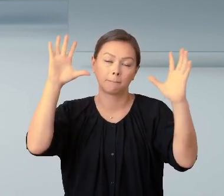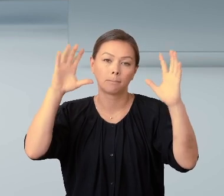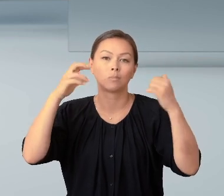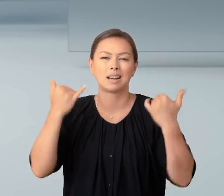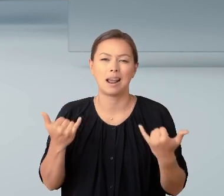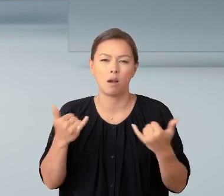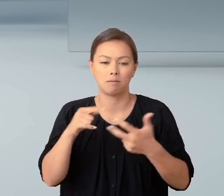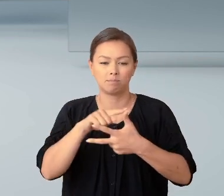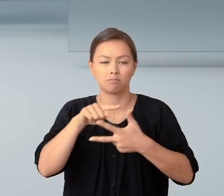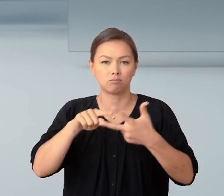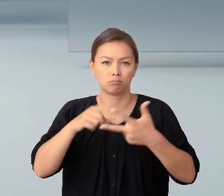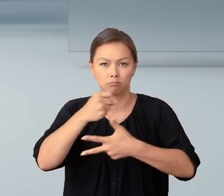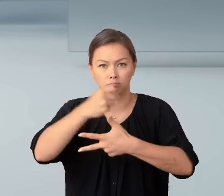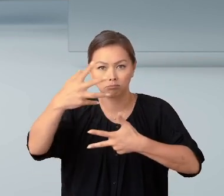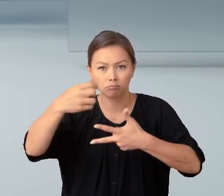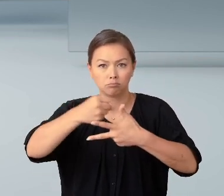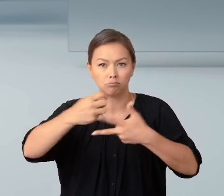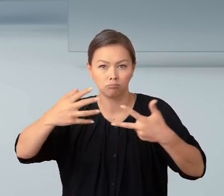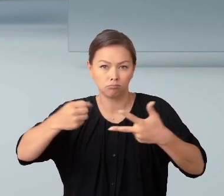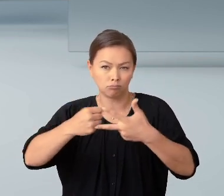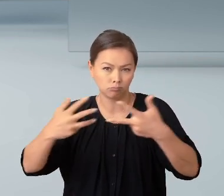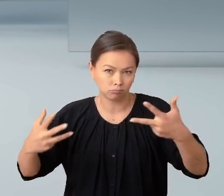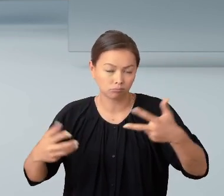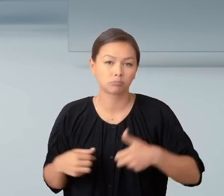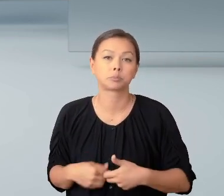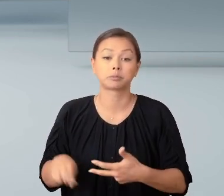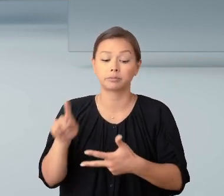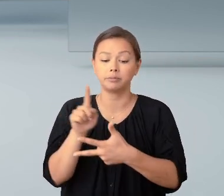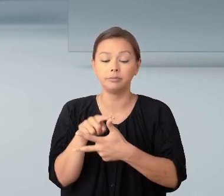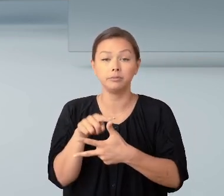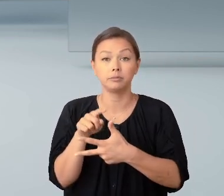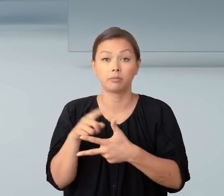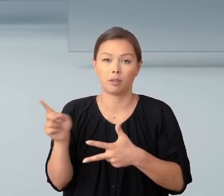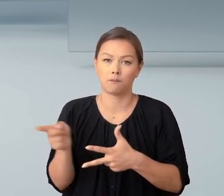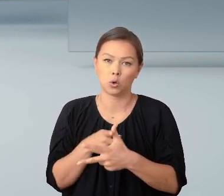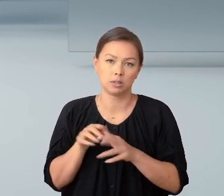Accelerate, right, pretty much the first step here. Now with